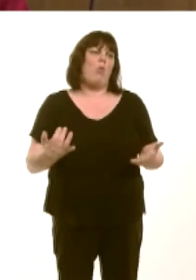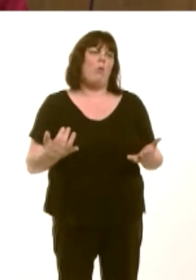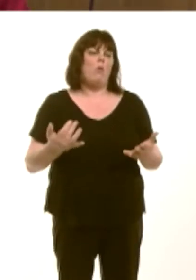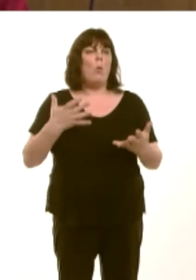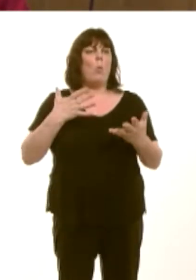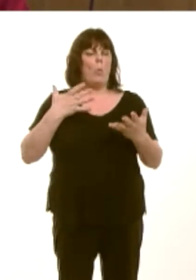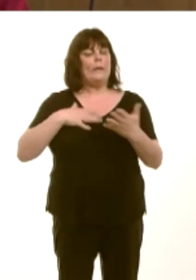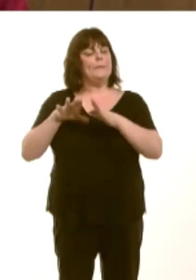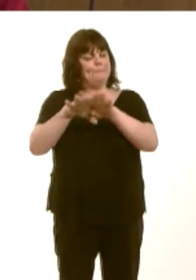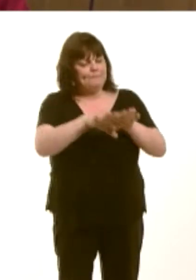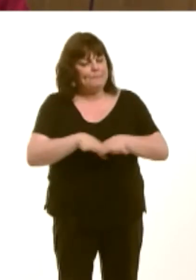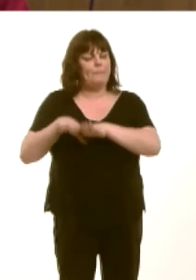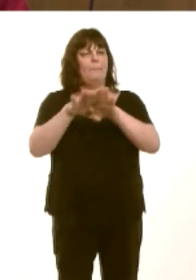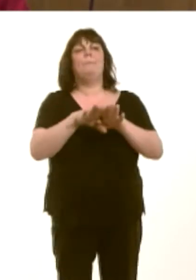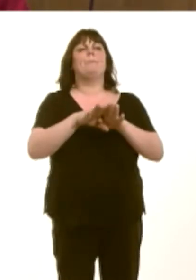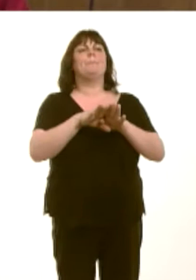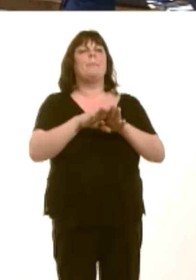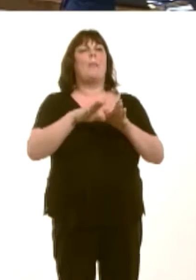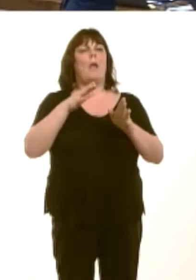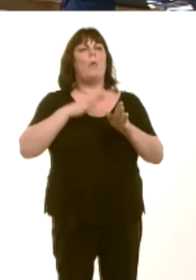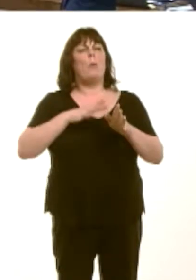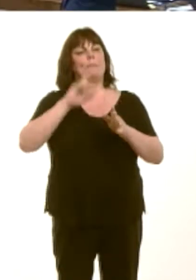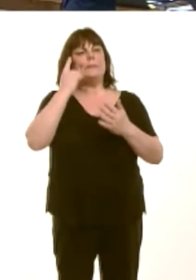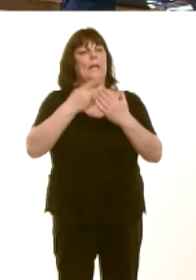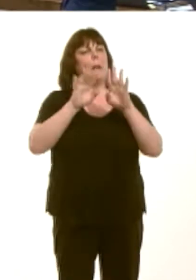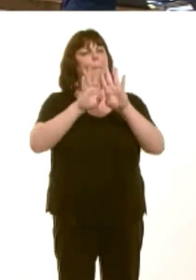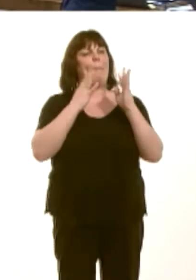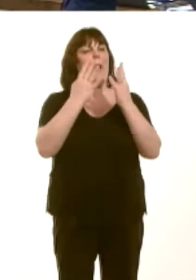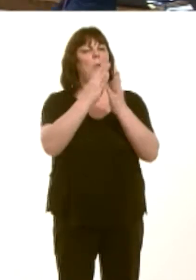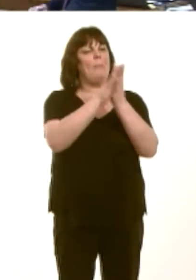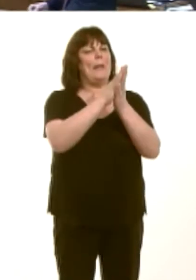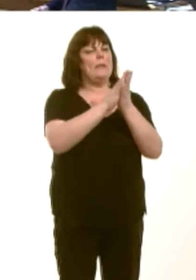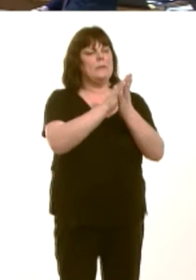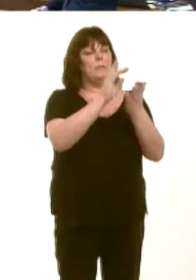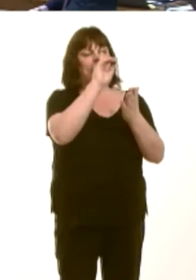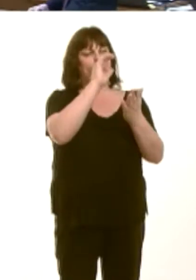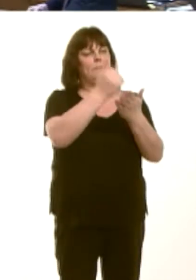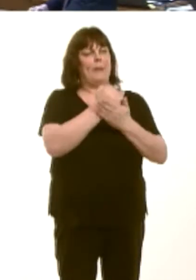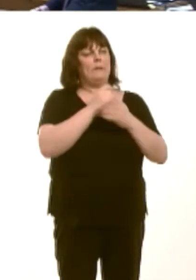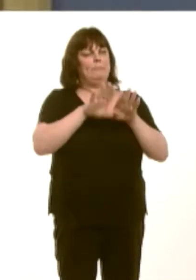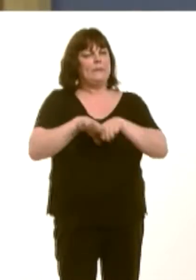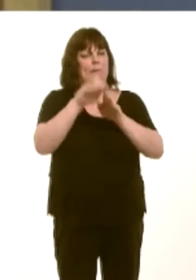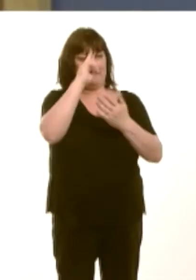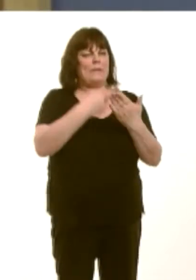move to a situation where that consistency can be enforced. Leanne Wood: Well, itís disappointing, First Minister, that you remain unable to assure